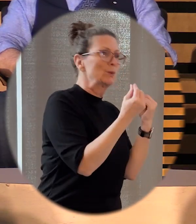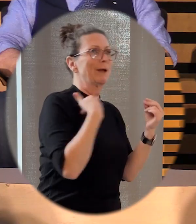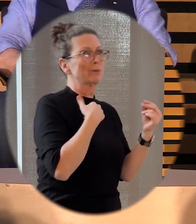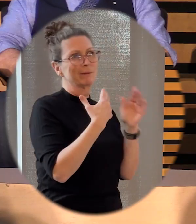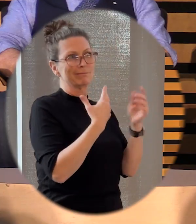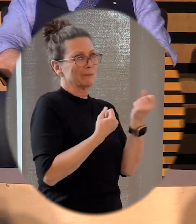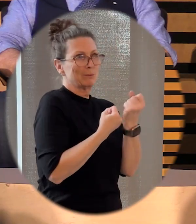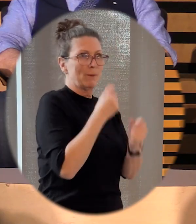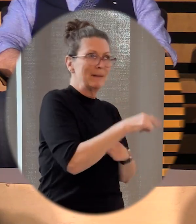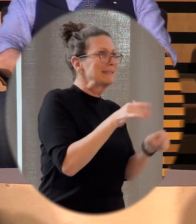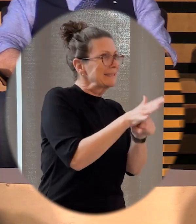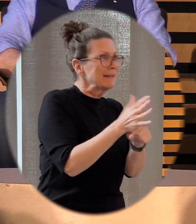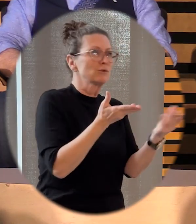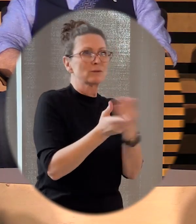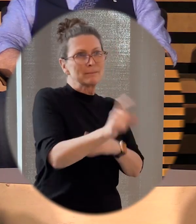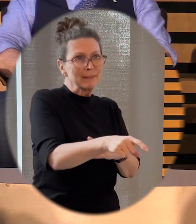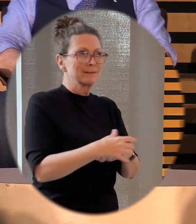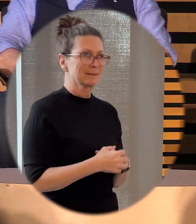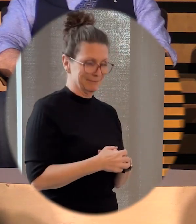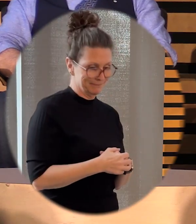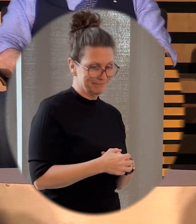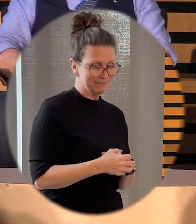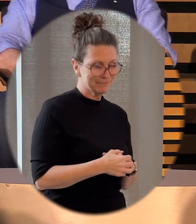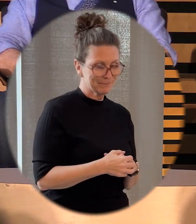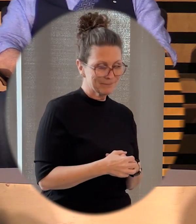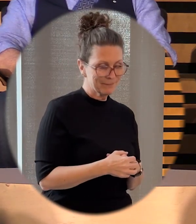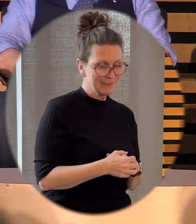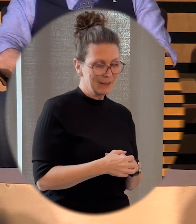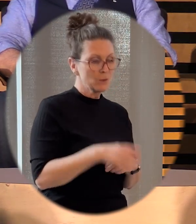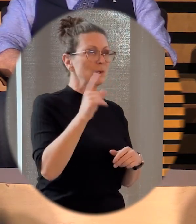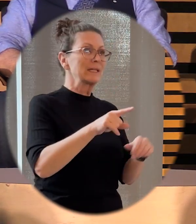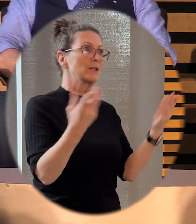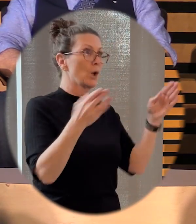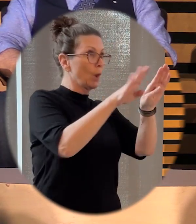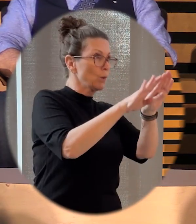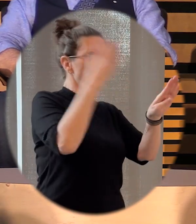supports and services, doors that have never been opened would be unlocked and opening new realms of